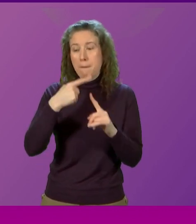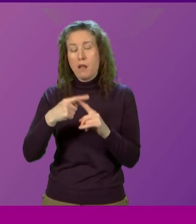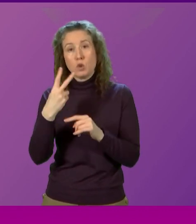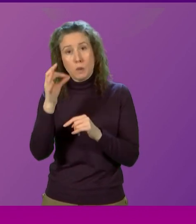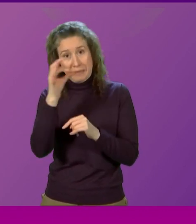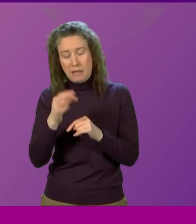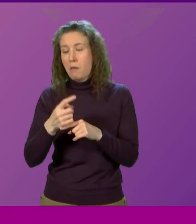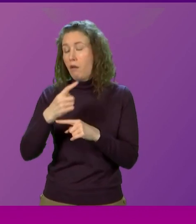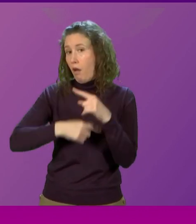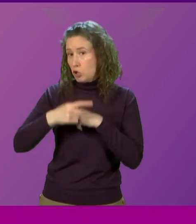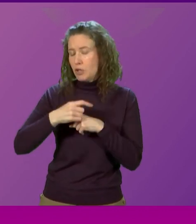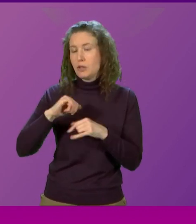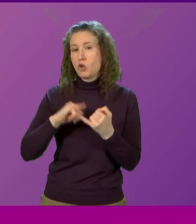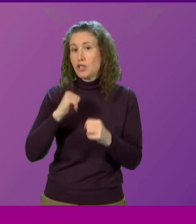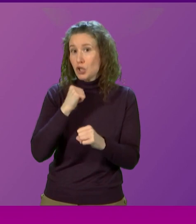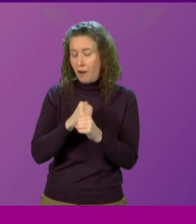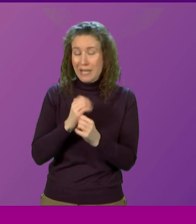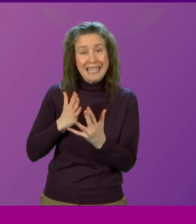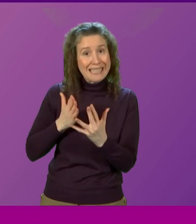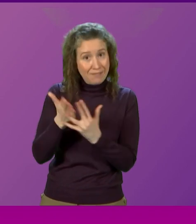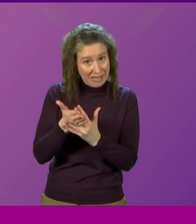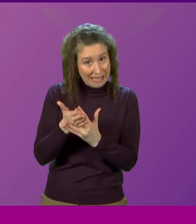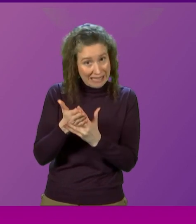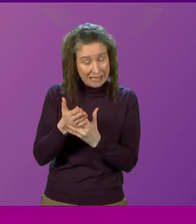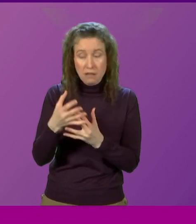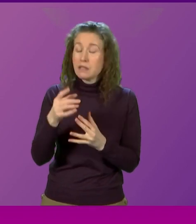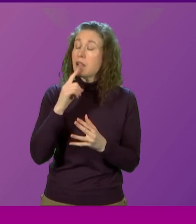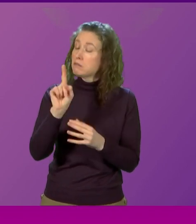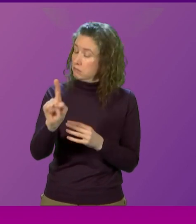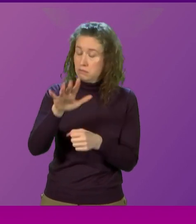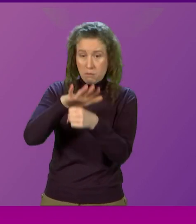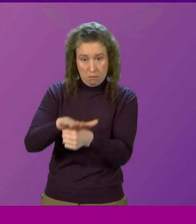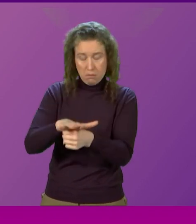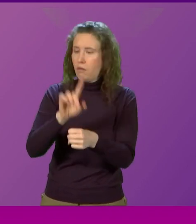Last year, the Scottish Government intervened to hold water rates down, which was welcome,